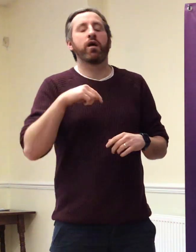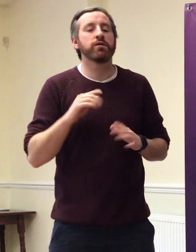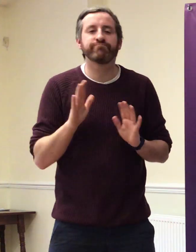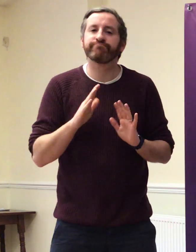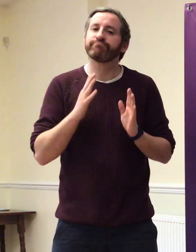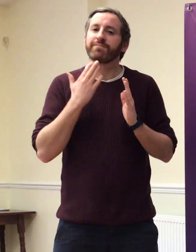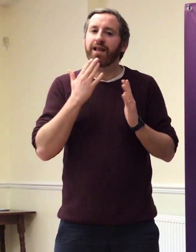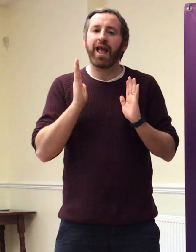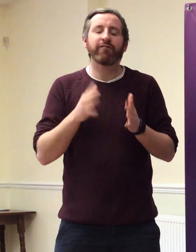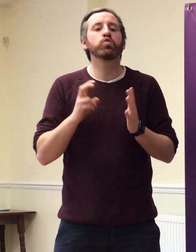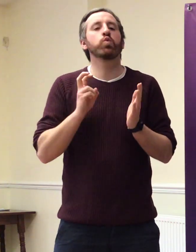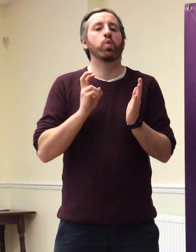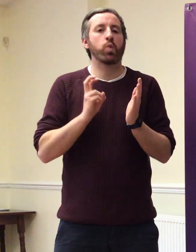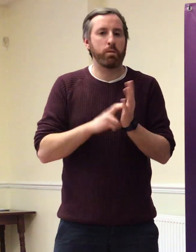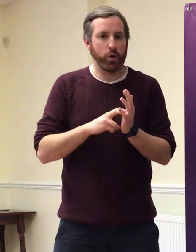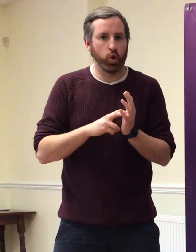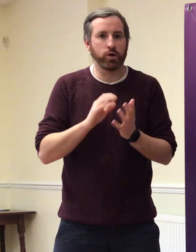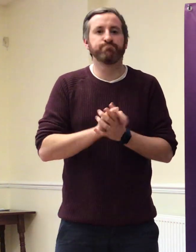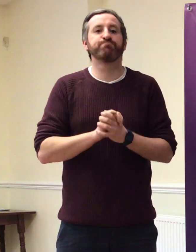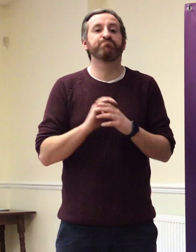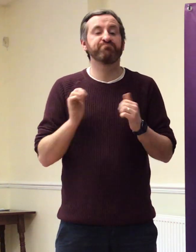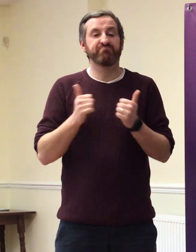therefore we ask politely that no-one turns up without a prior booking.